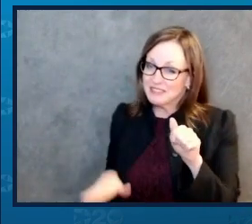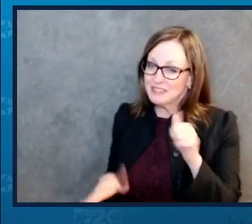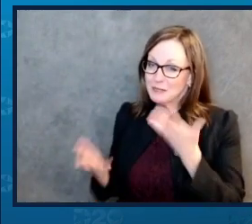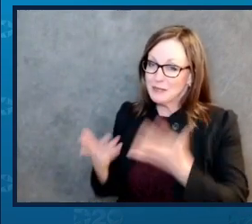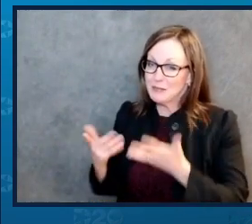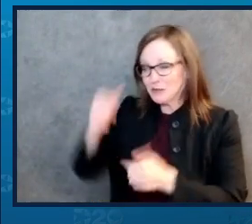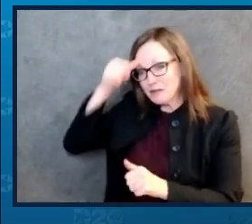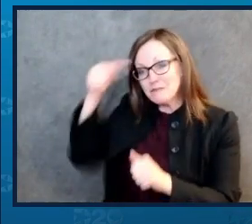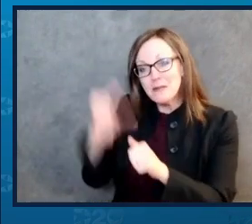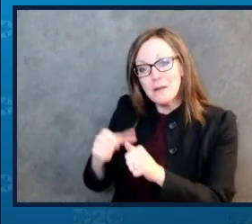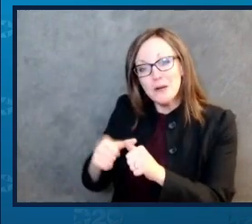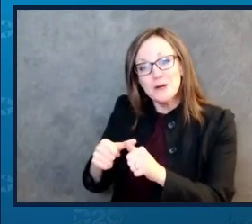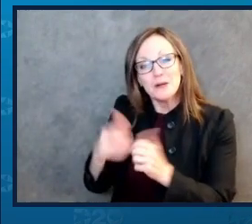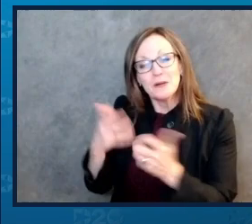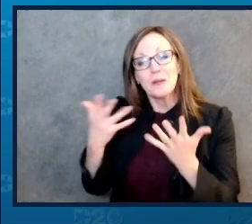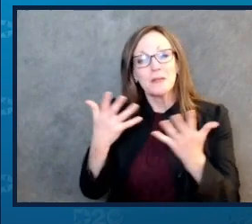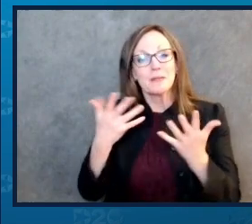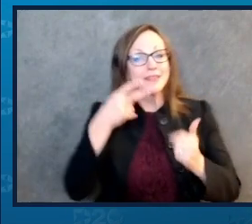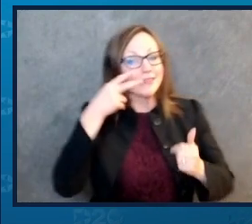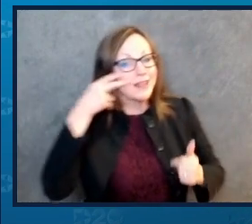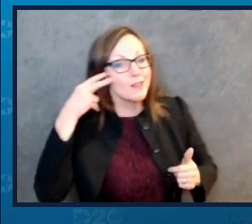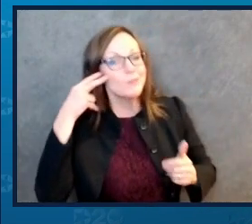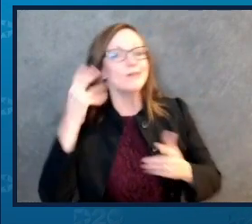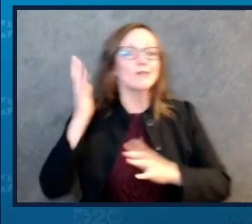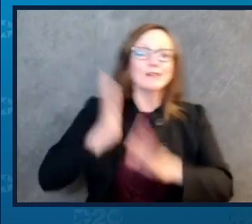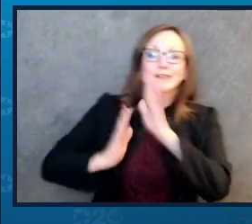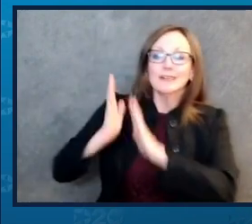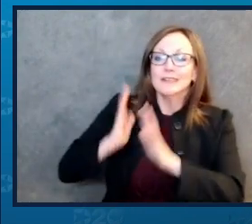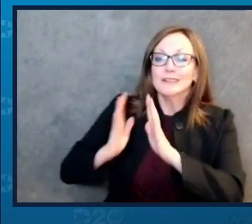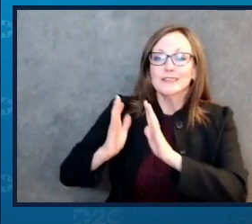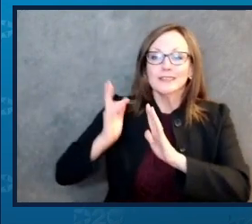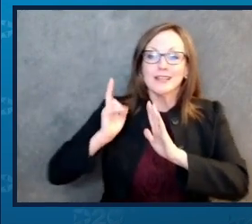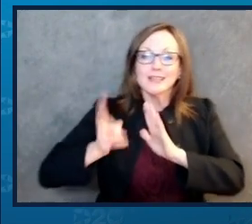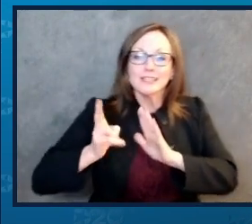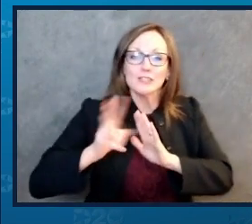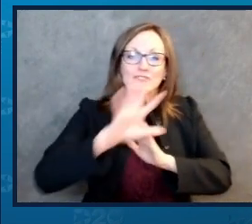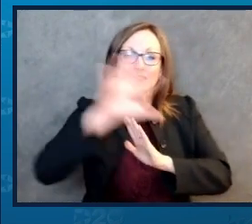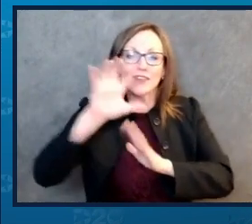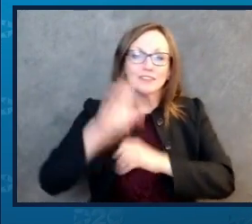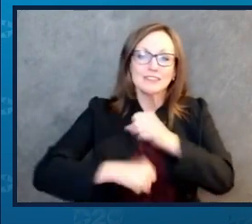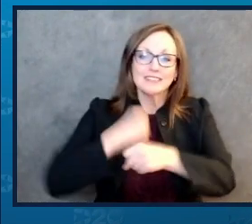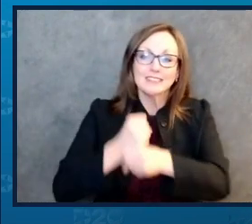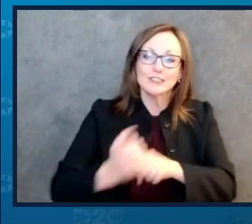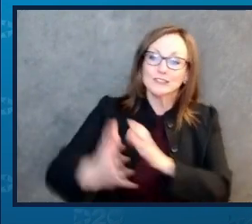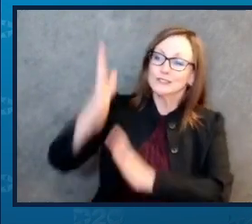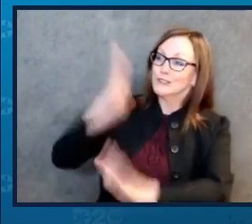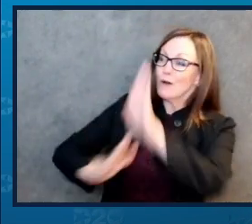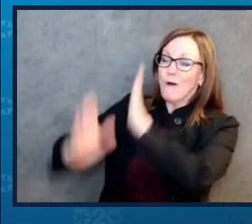FROM ELSEWHERE, WHETHER IT WAS FIVE YEARS AGO OR 200 YEARS AGO, WHETHER IT WAS BY CHOICE OR BY